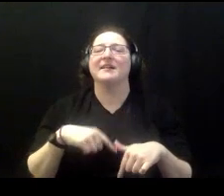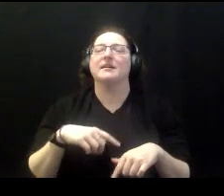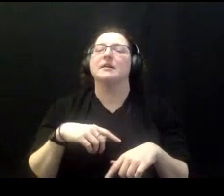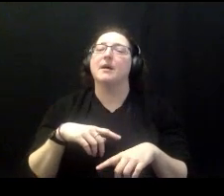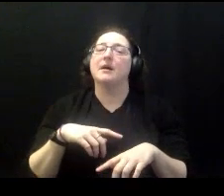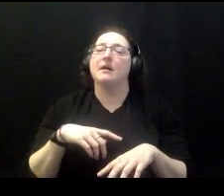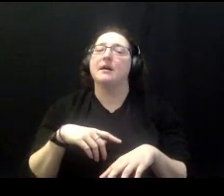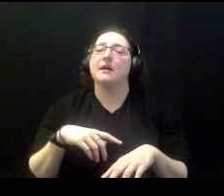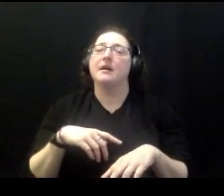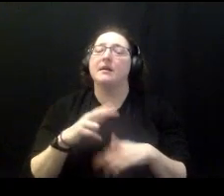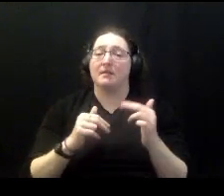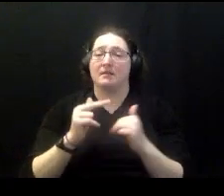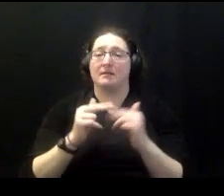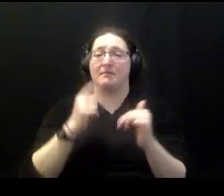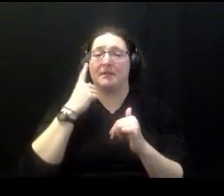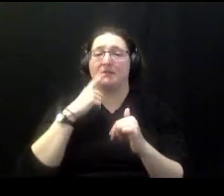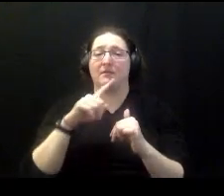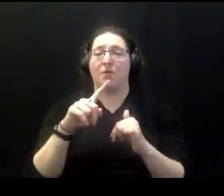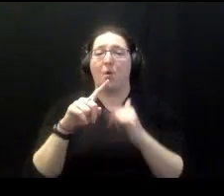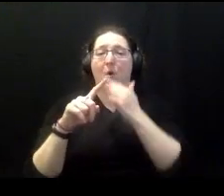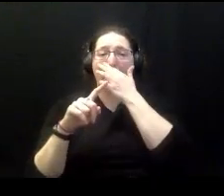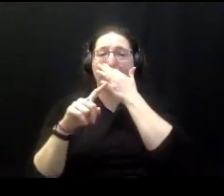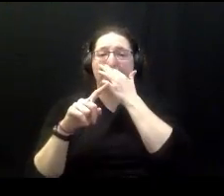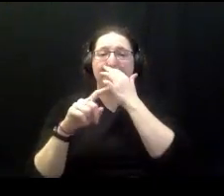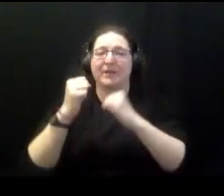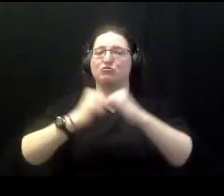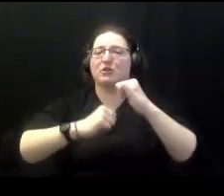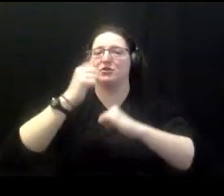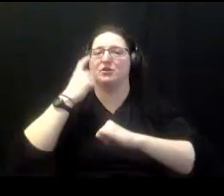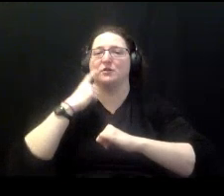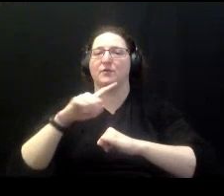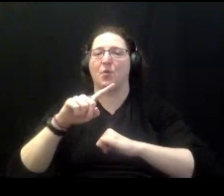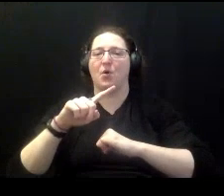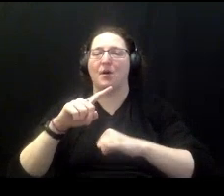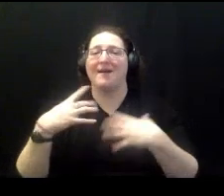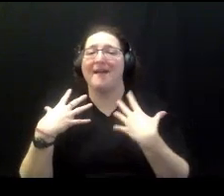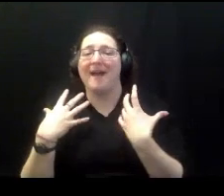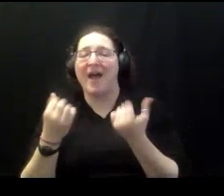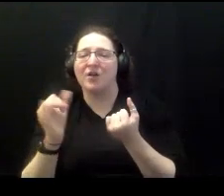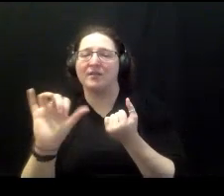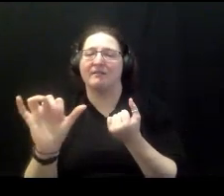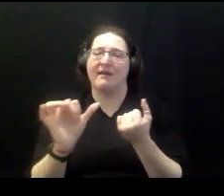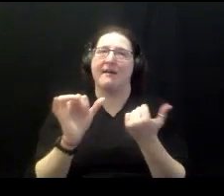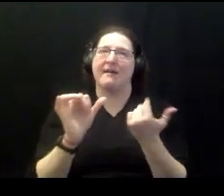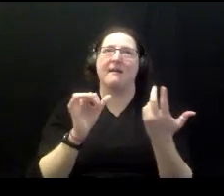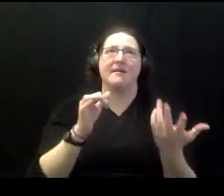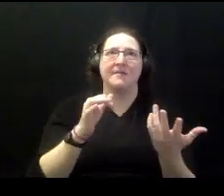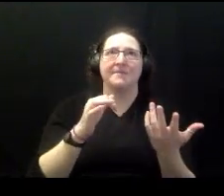the social determinants of health, considering factors like housing stability, access to healthcare